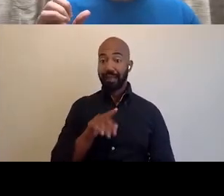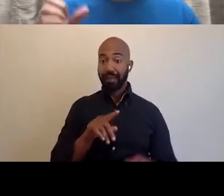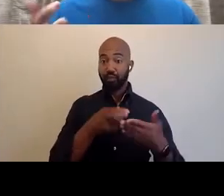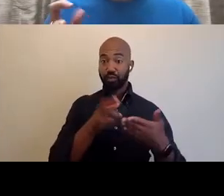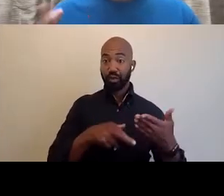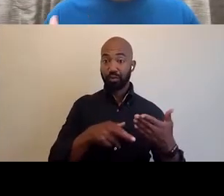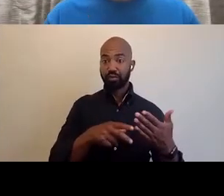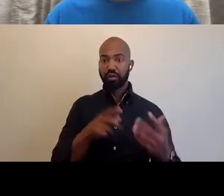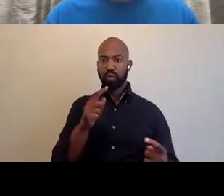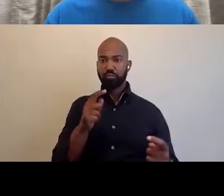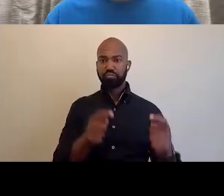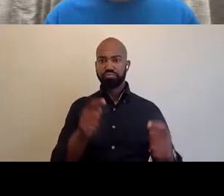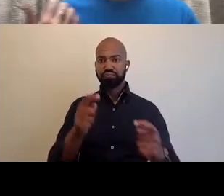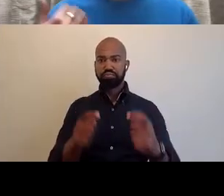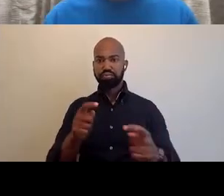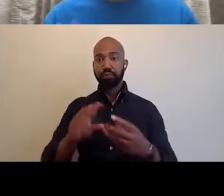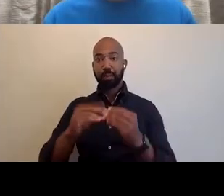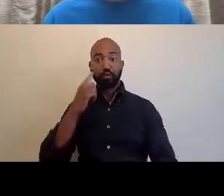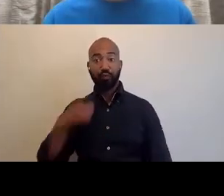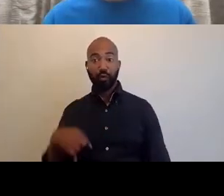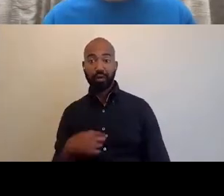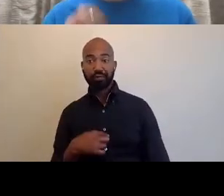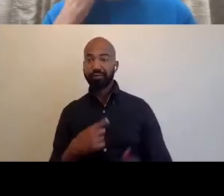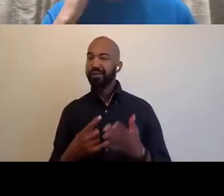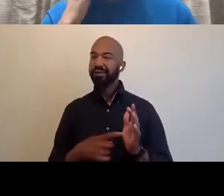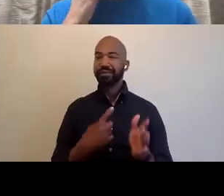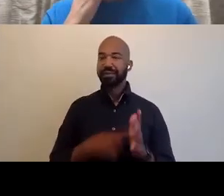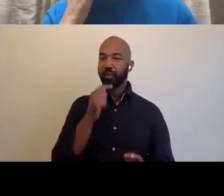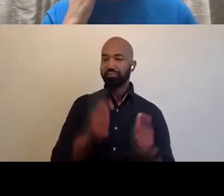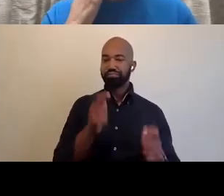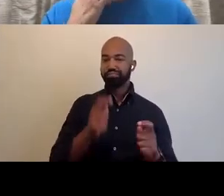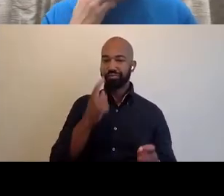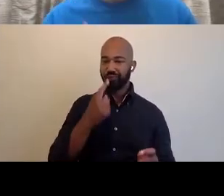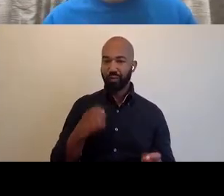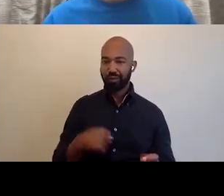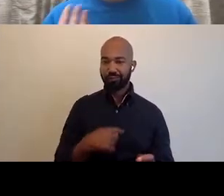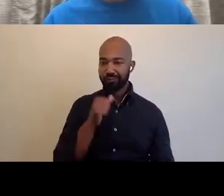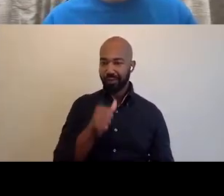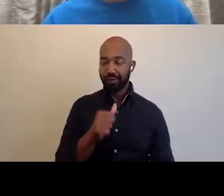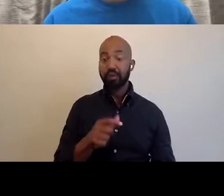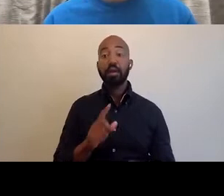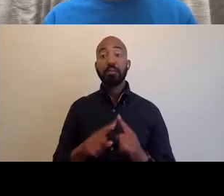adjust those markers for us. Sometimes they won't. And so if you have any questions about the labs that you see,